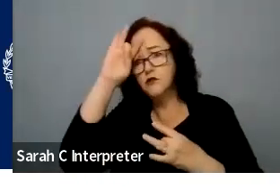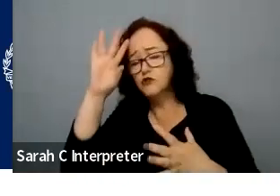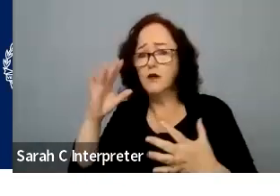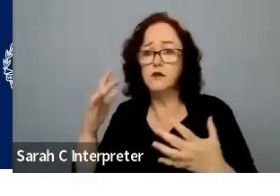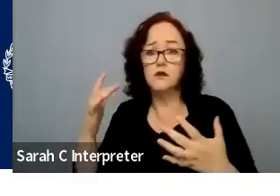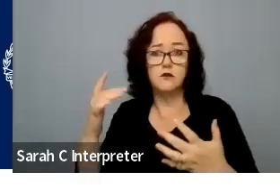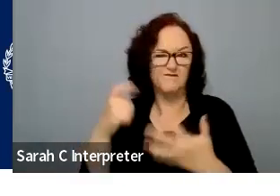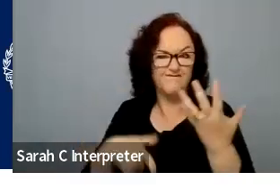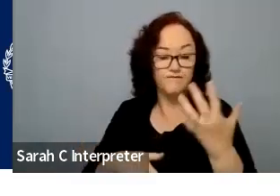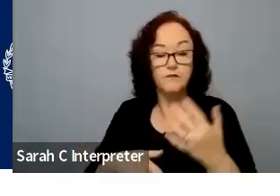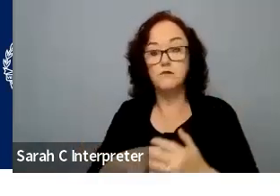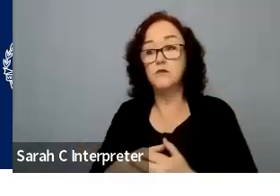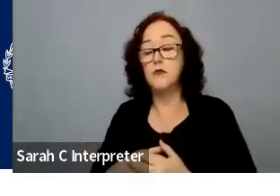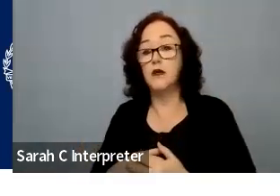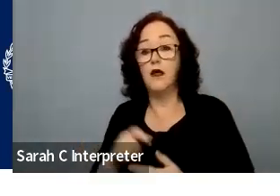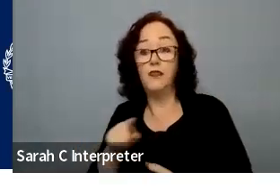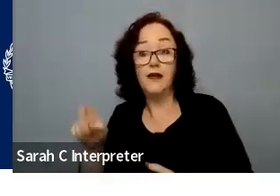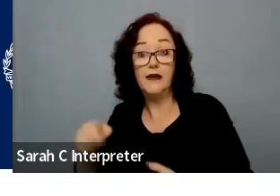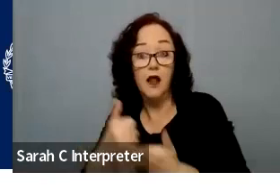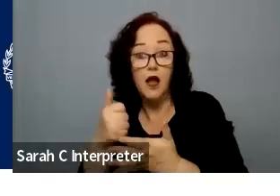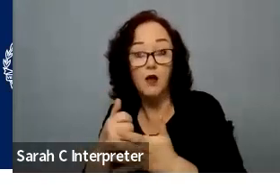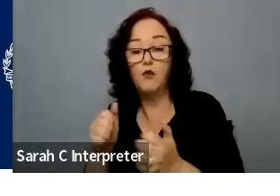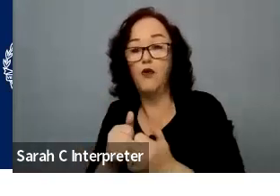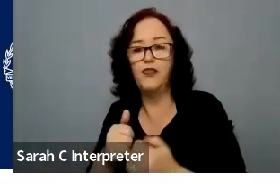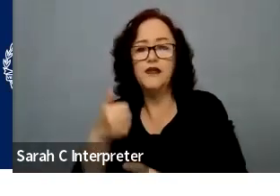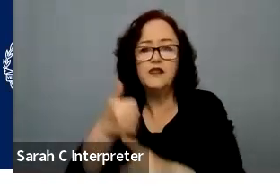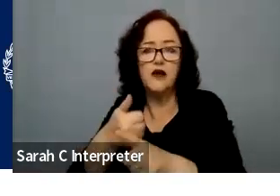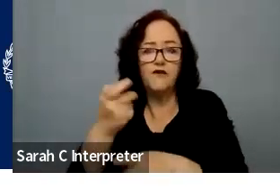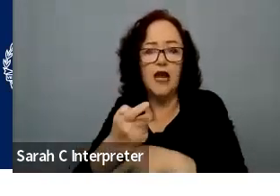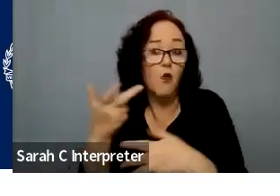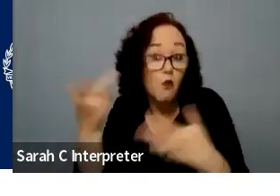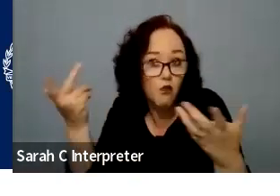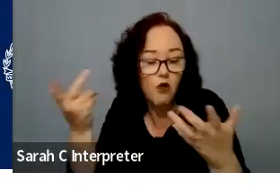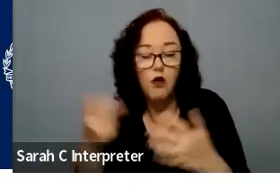help with in terms of their self-care needs, previous health related, experiences good bad